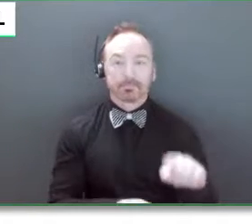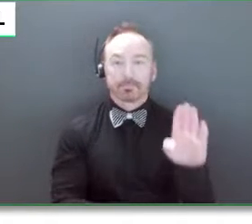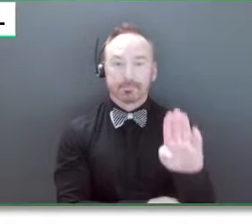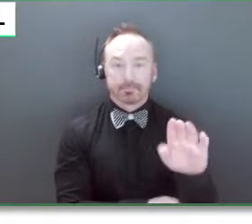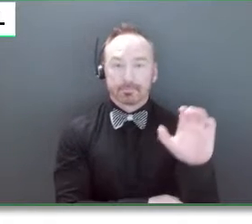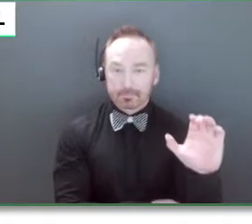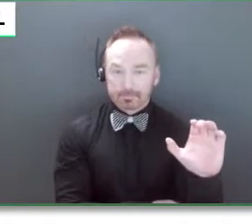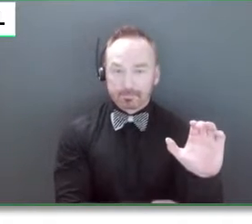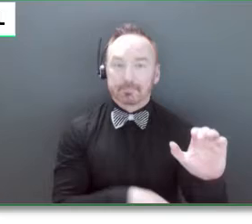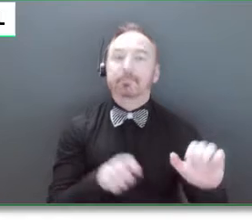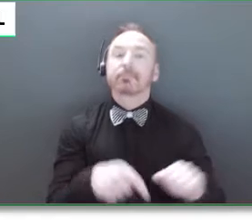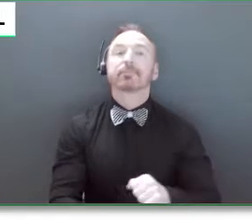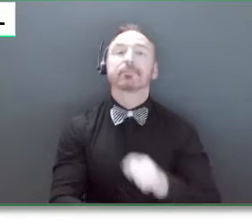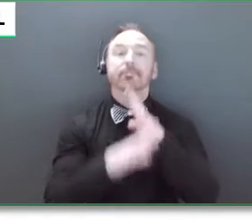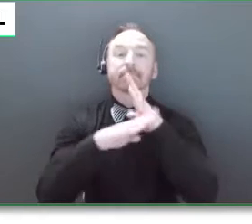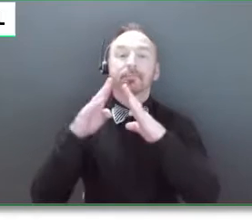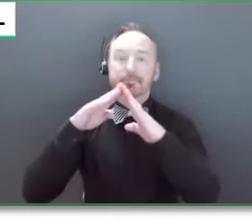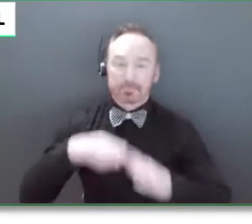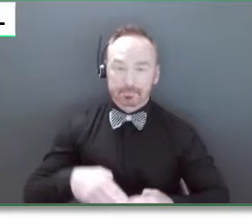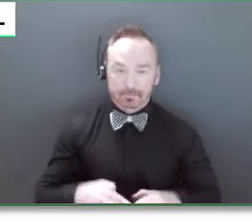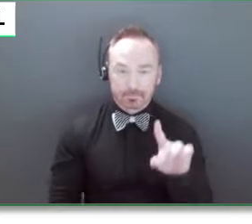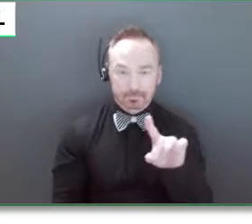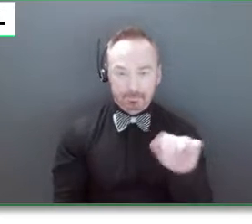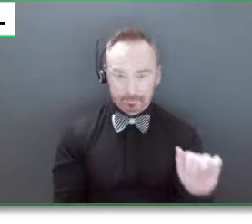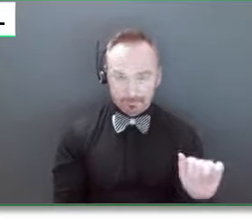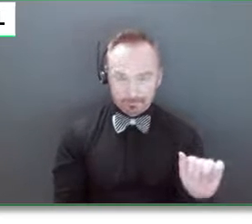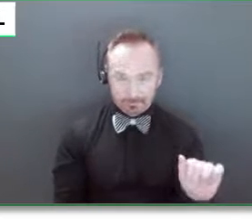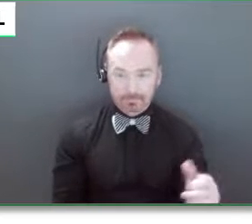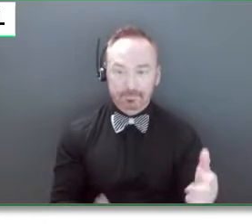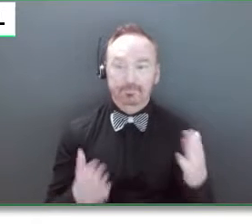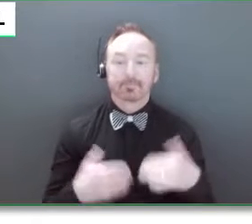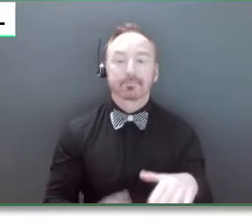Tanelle is the Founder of RAD - Recreational Adaptive Society whose